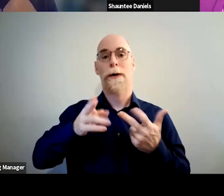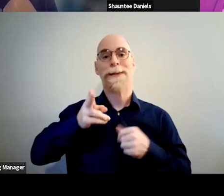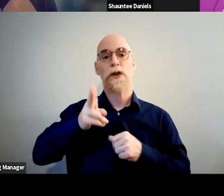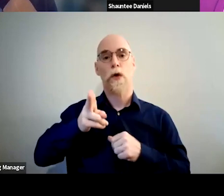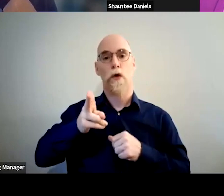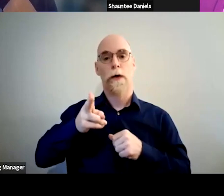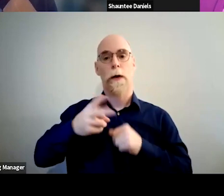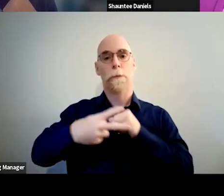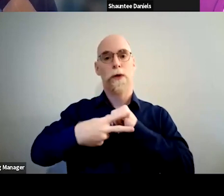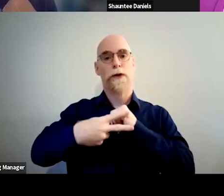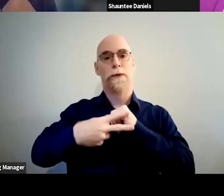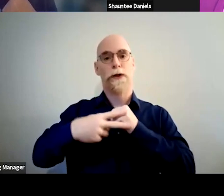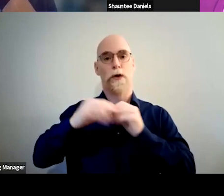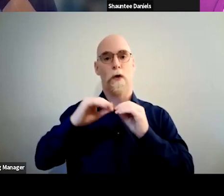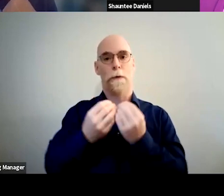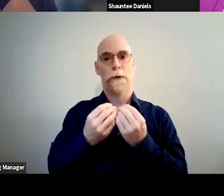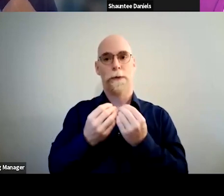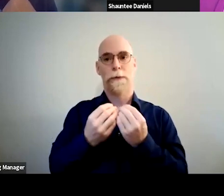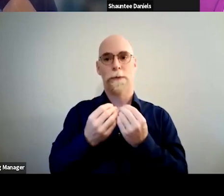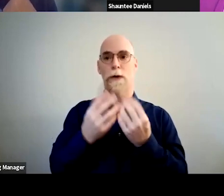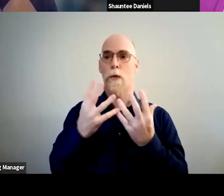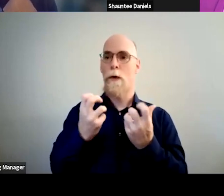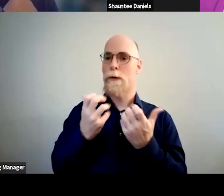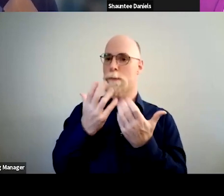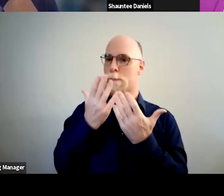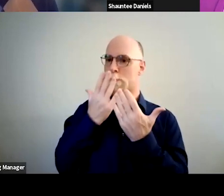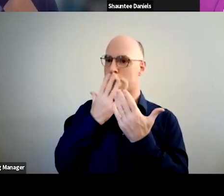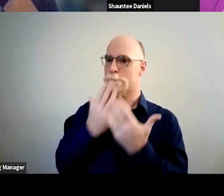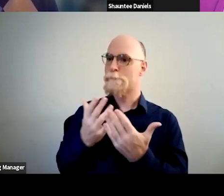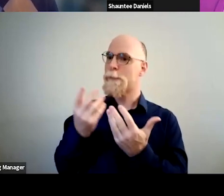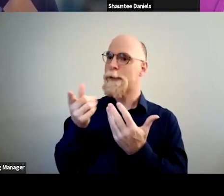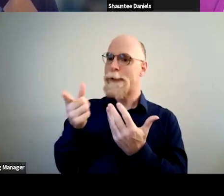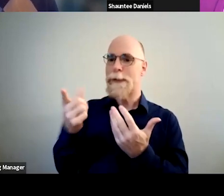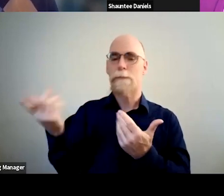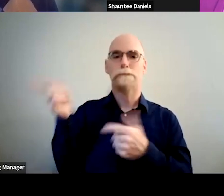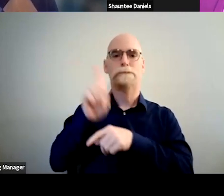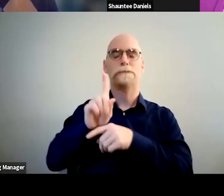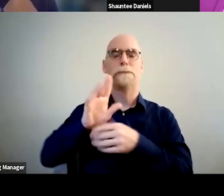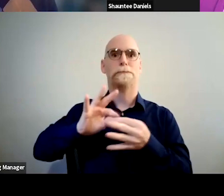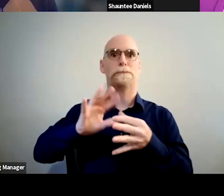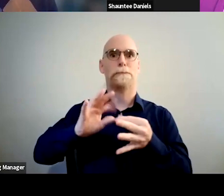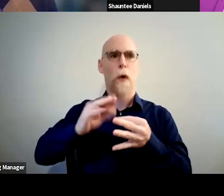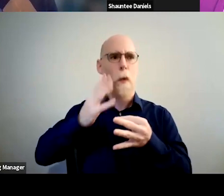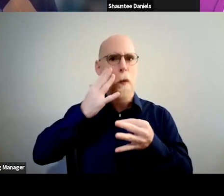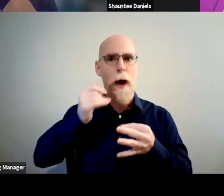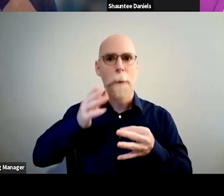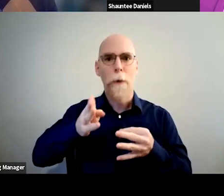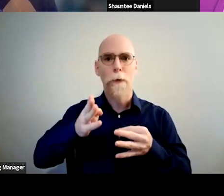today to tell us why Baltimore has so many historic buildings. I'd also like to invite